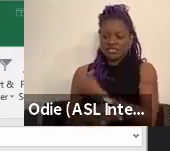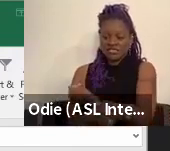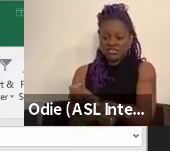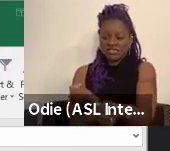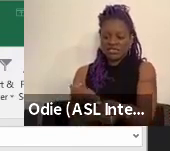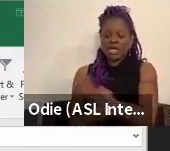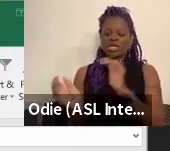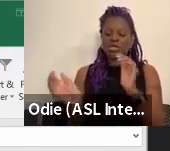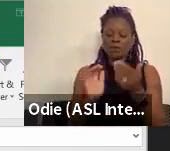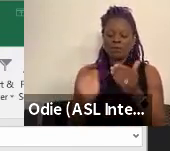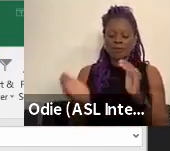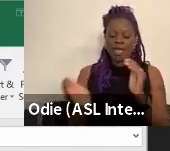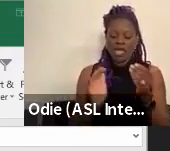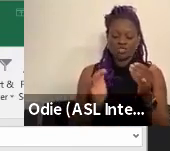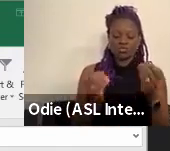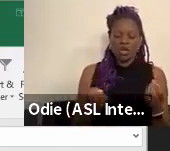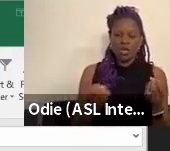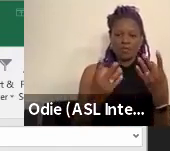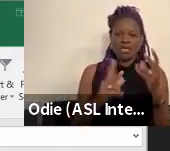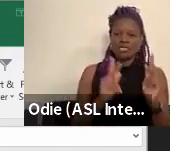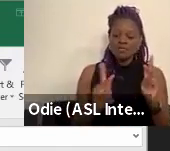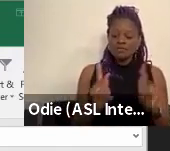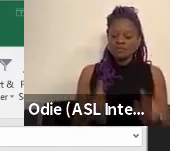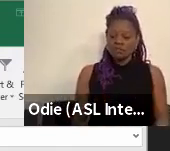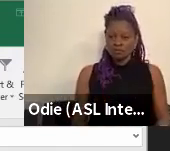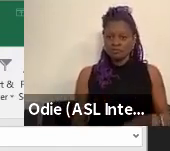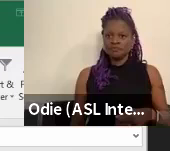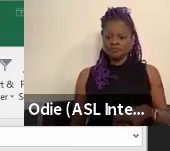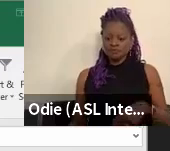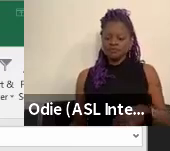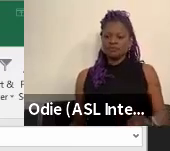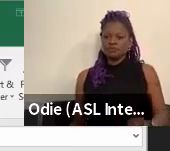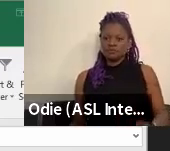But you can see that we're very, very well against comparable counties.